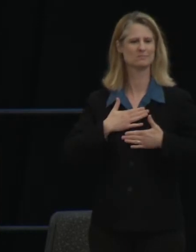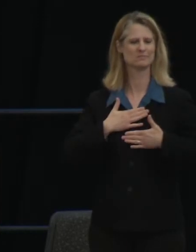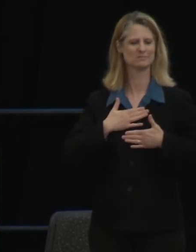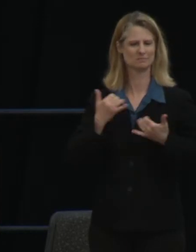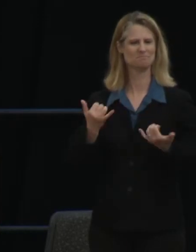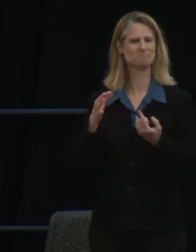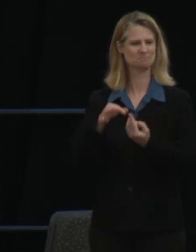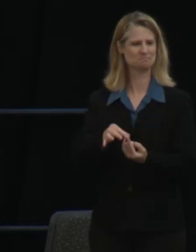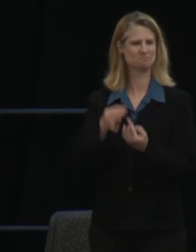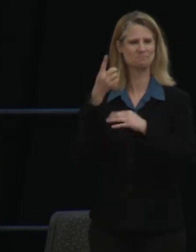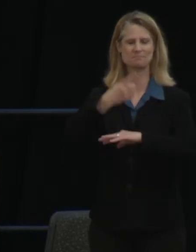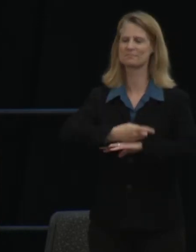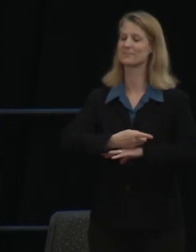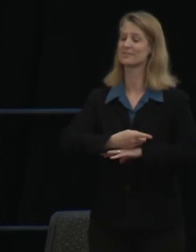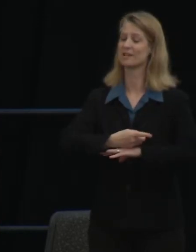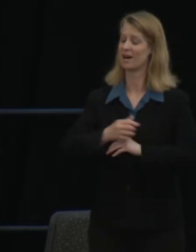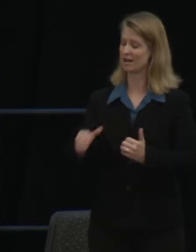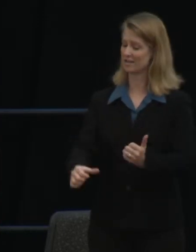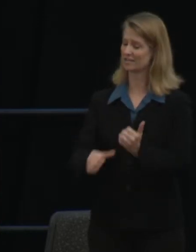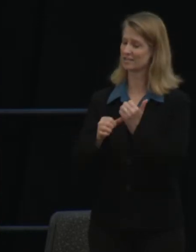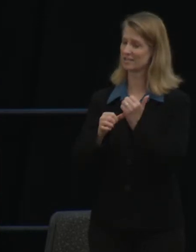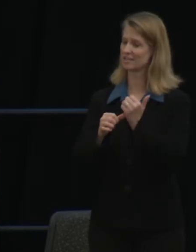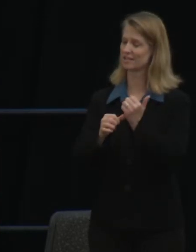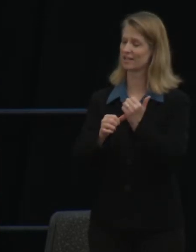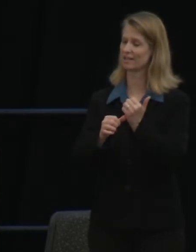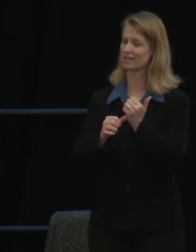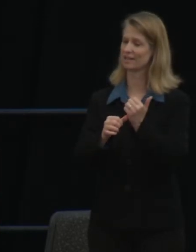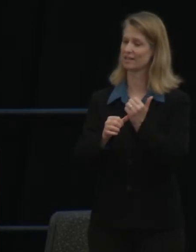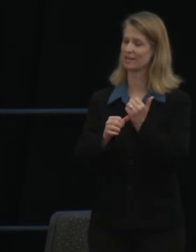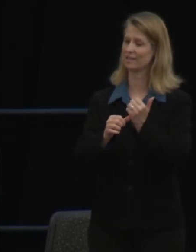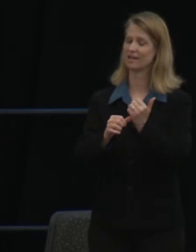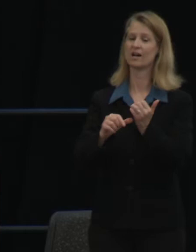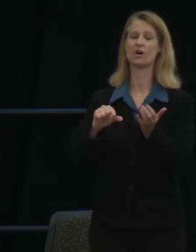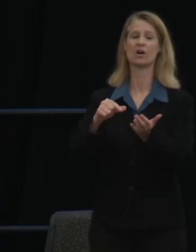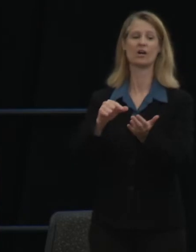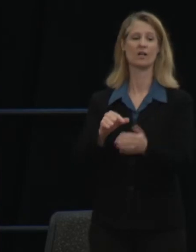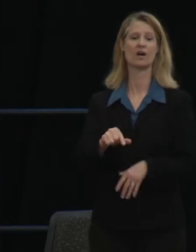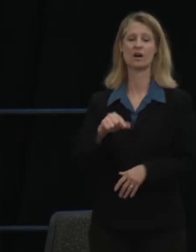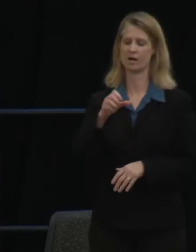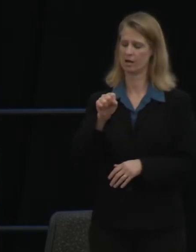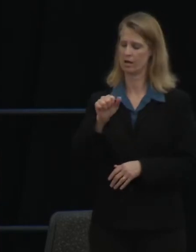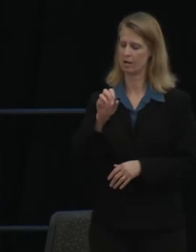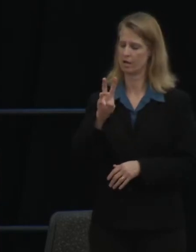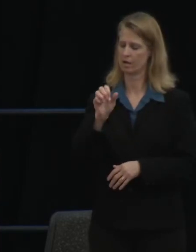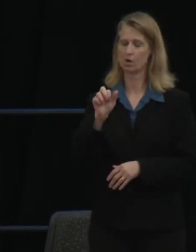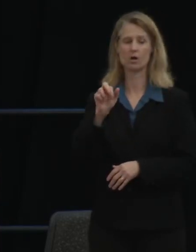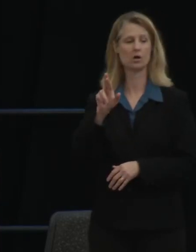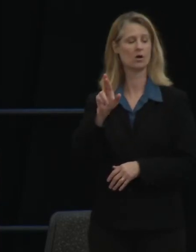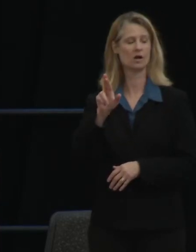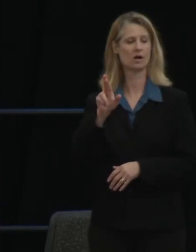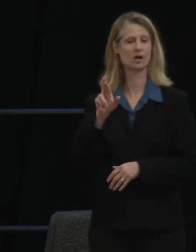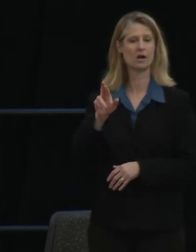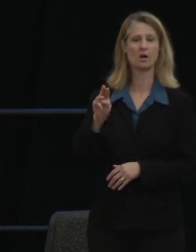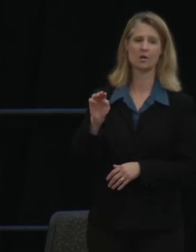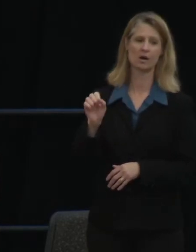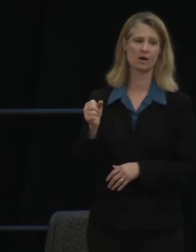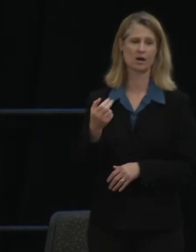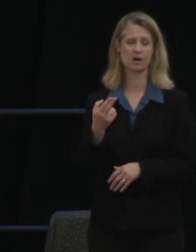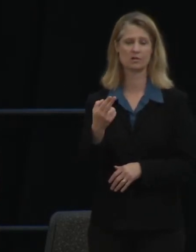Assisting us with the ceremonies today are Graduate Marshal, Sawyer Henderson, who led the processional,